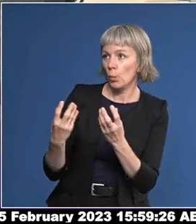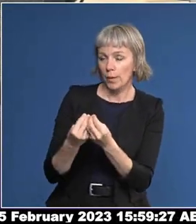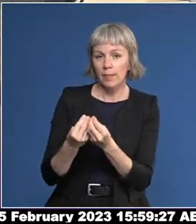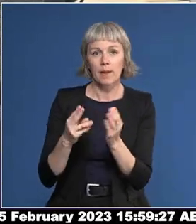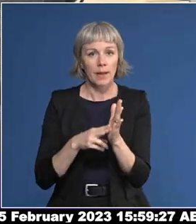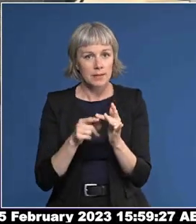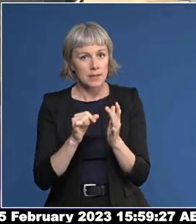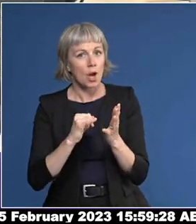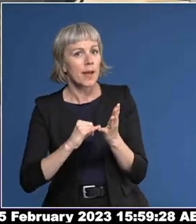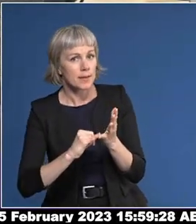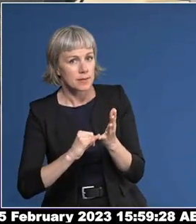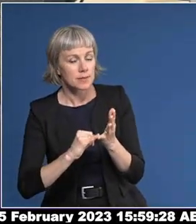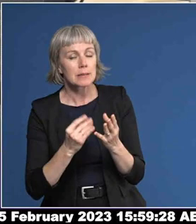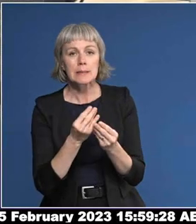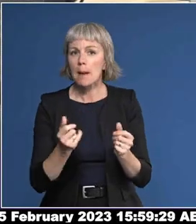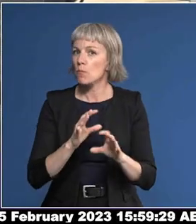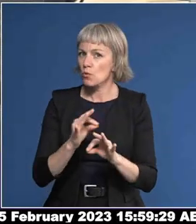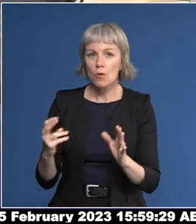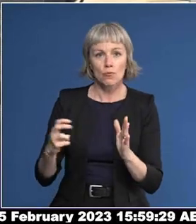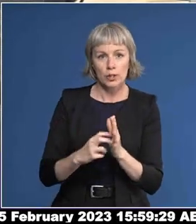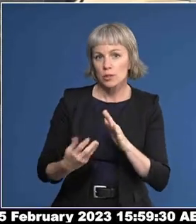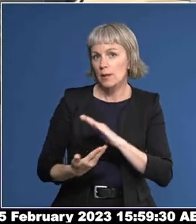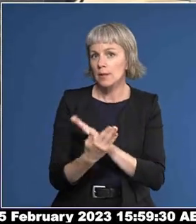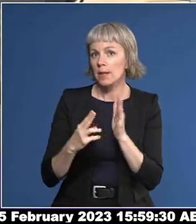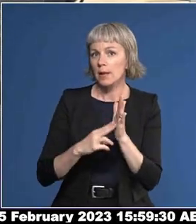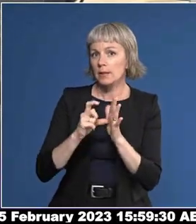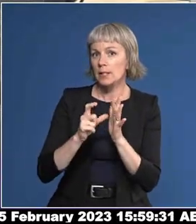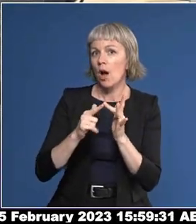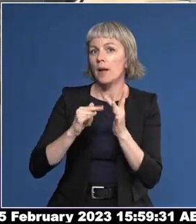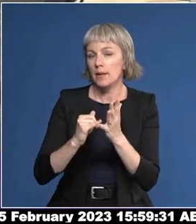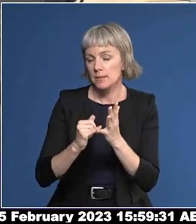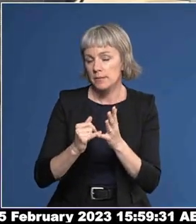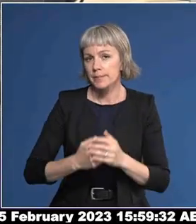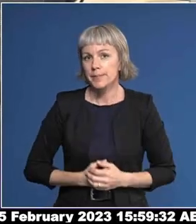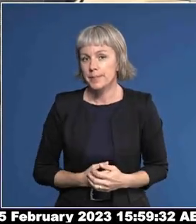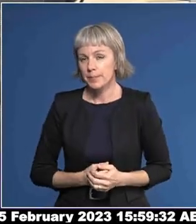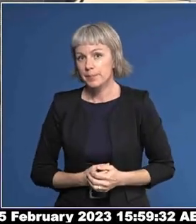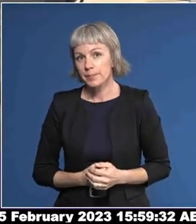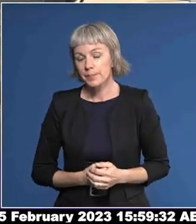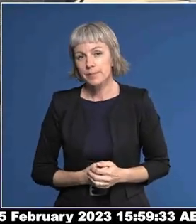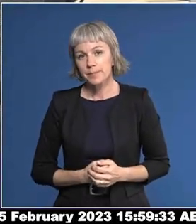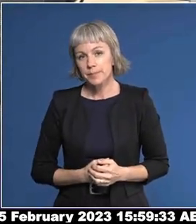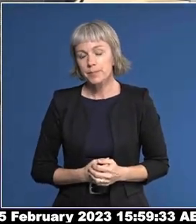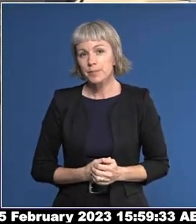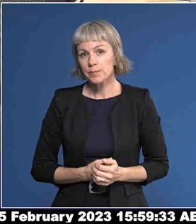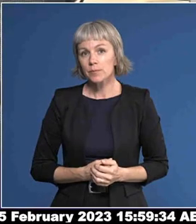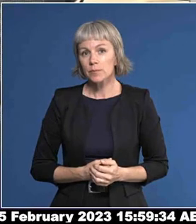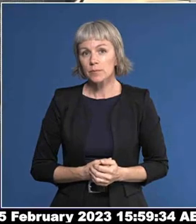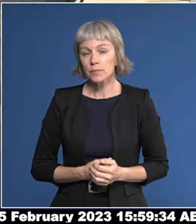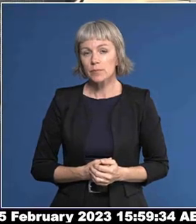Are you able to say what factors your members tell you drive their decision to